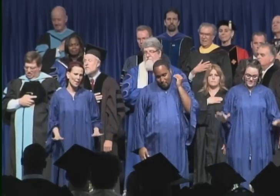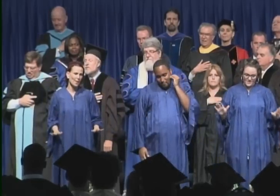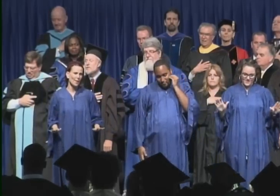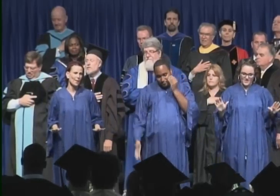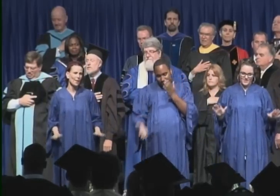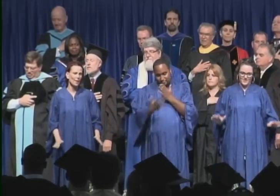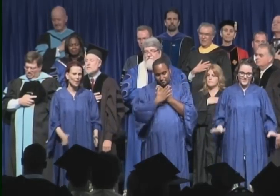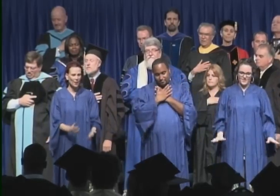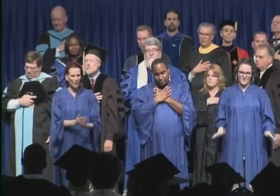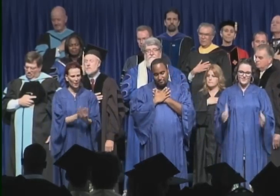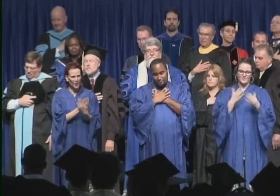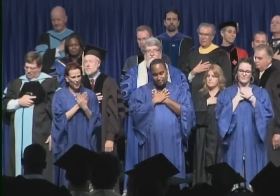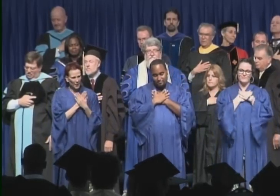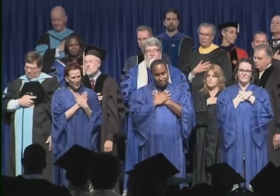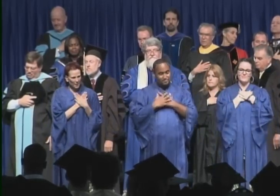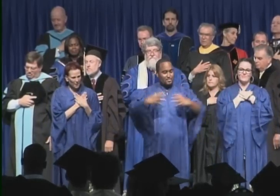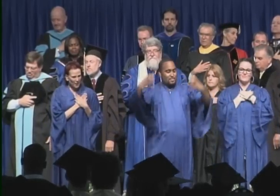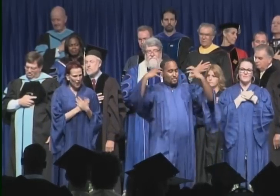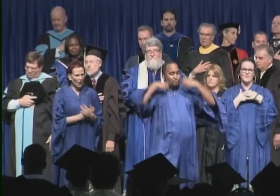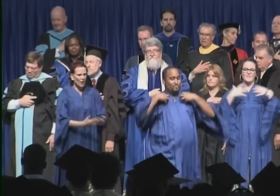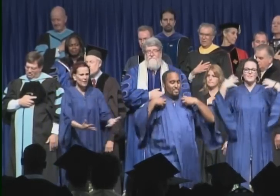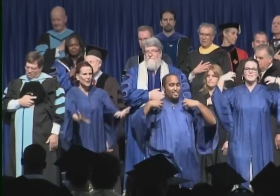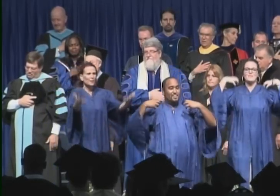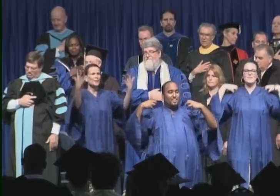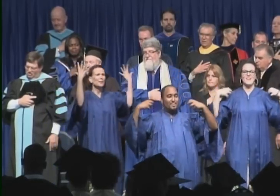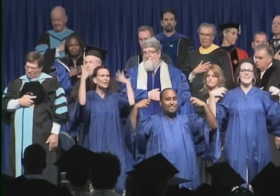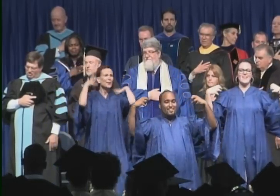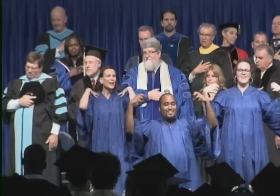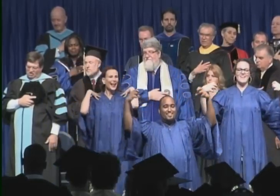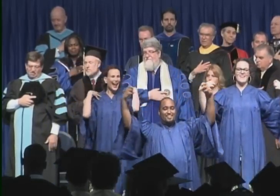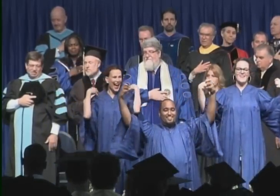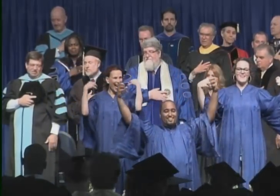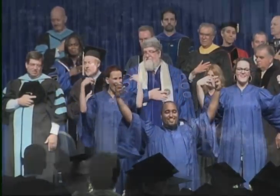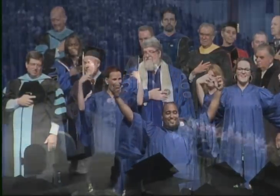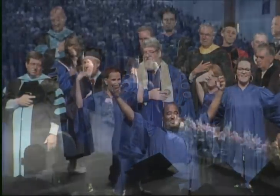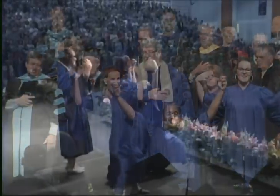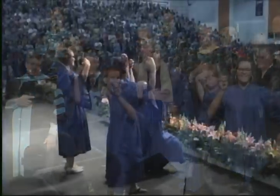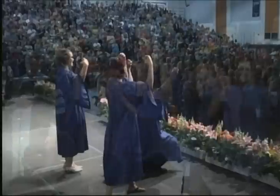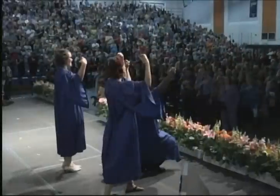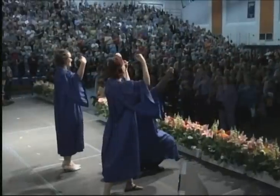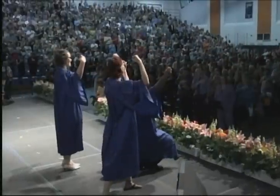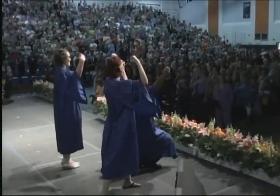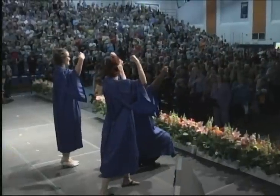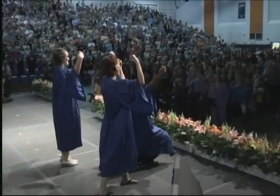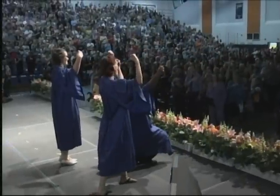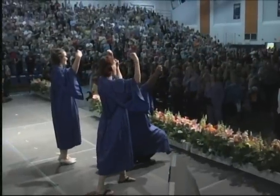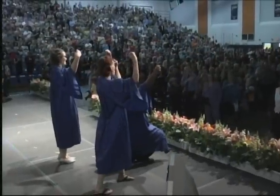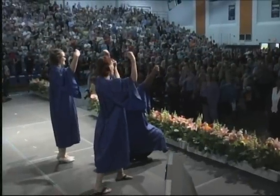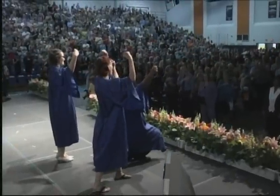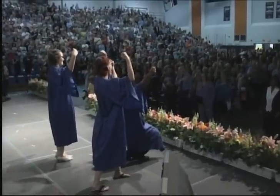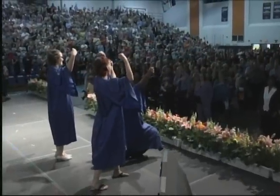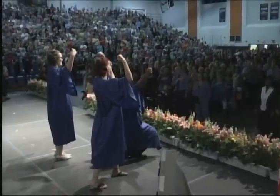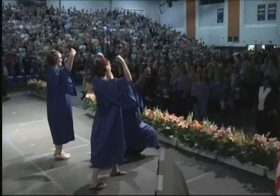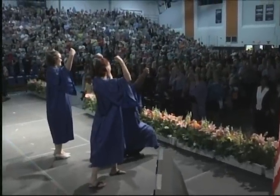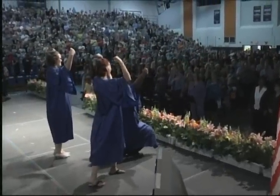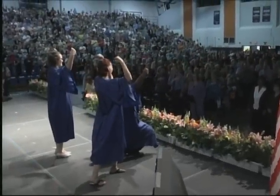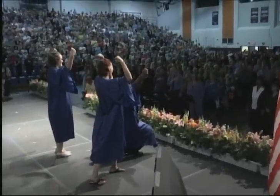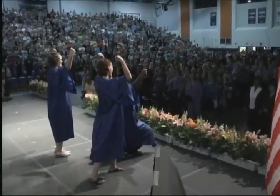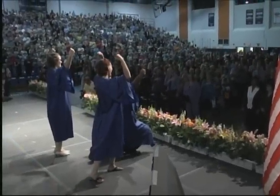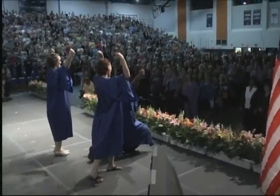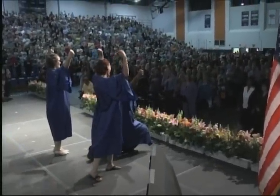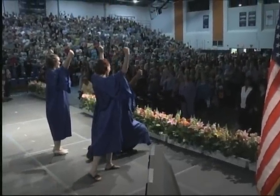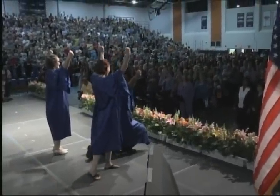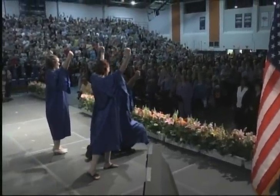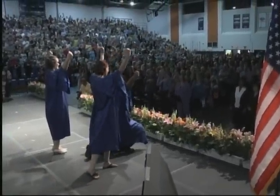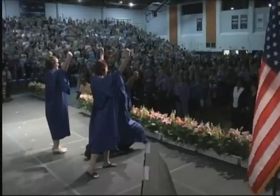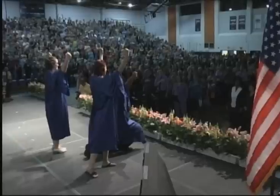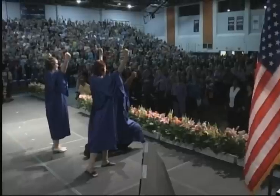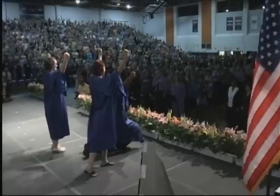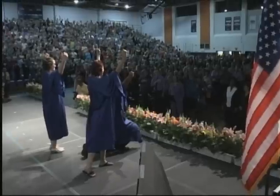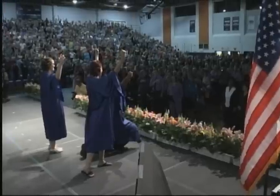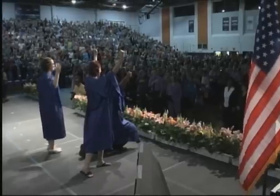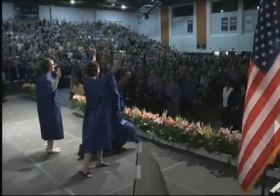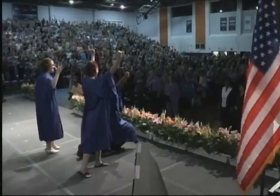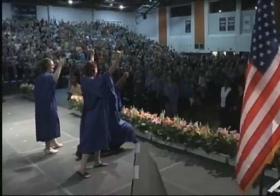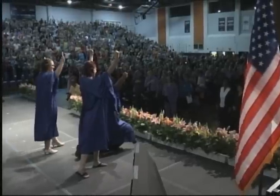And the home of the brave.